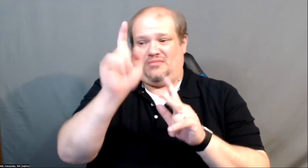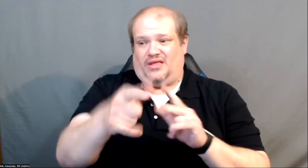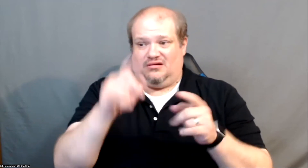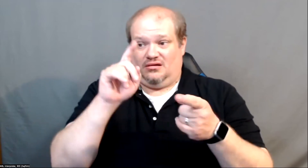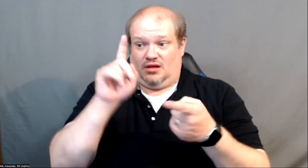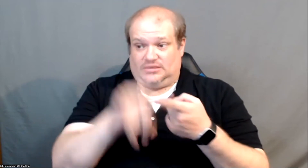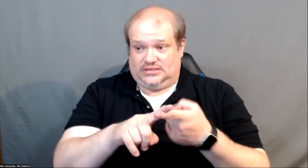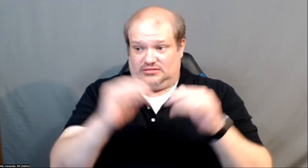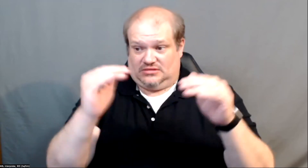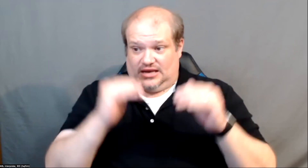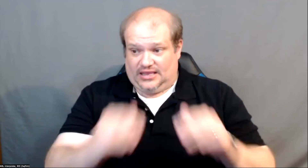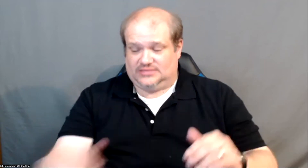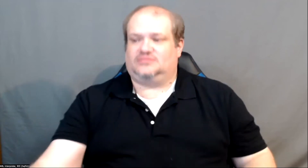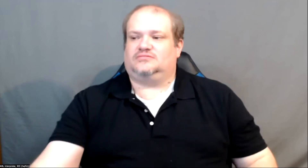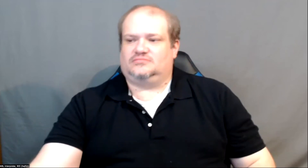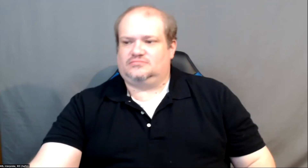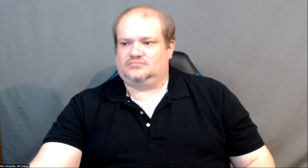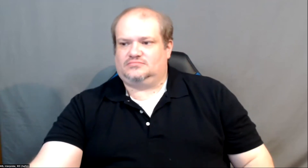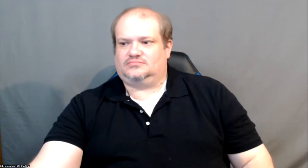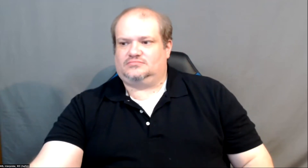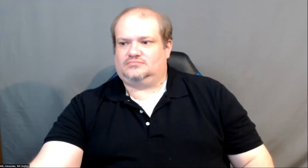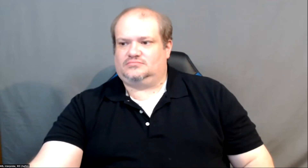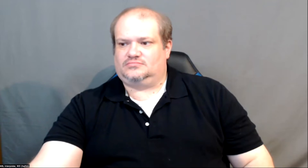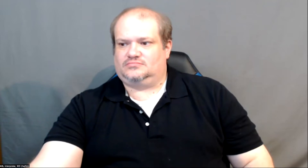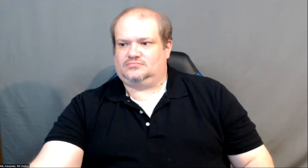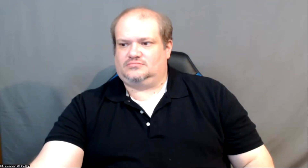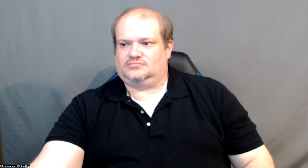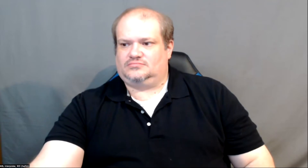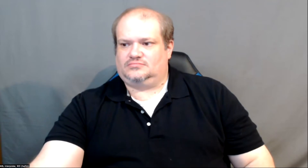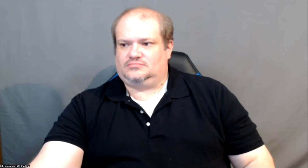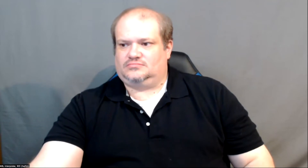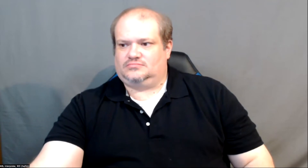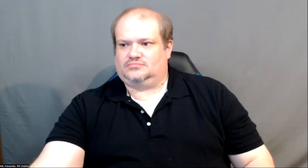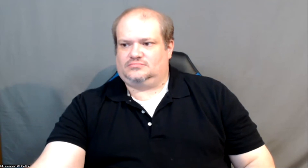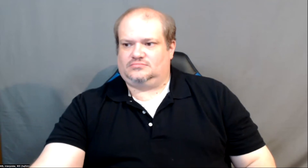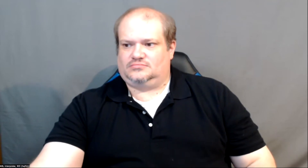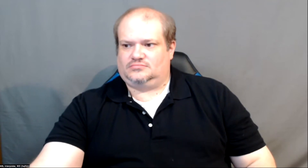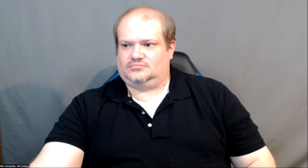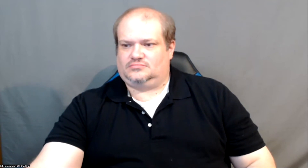our next opening reader is going to be Stuti. Hi, thank you all so much for having me.